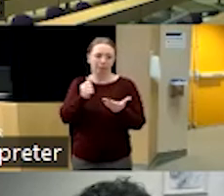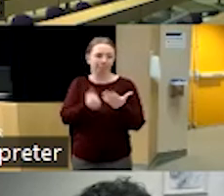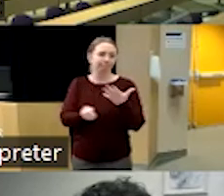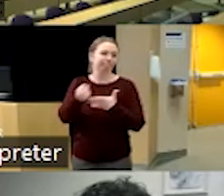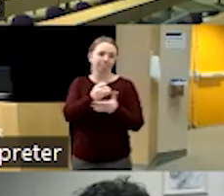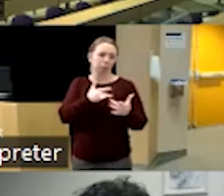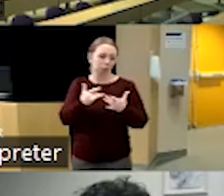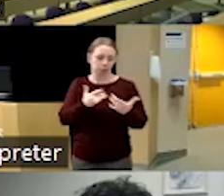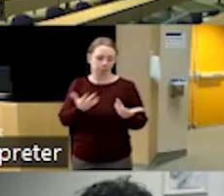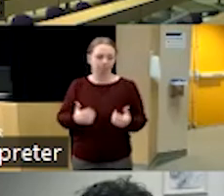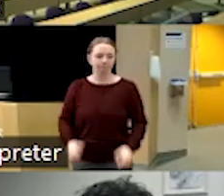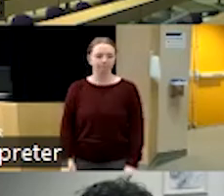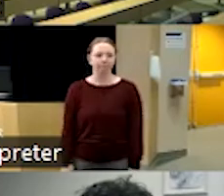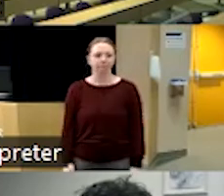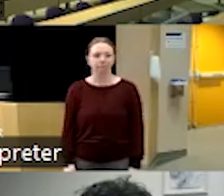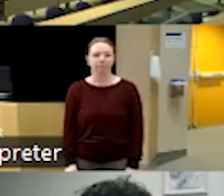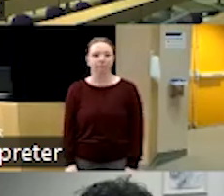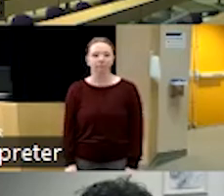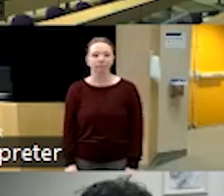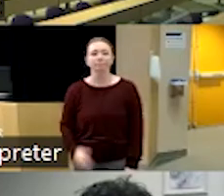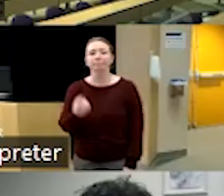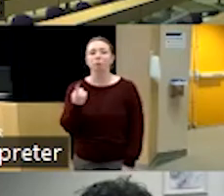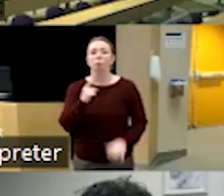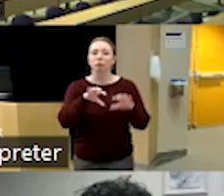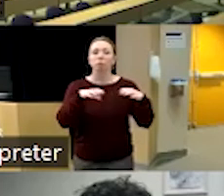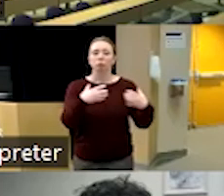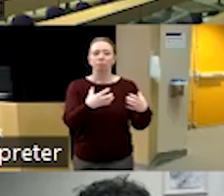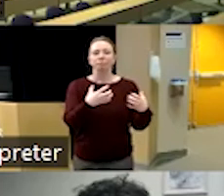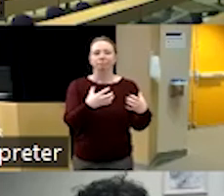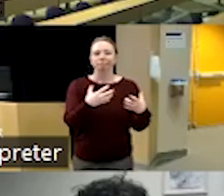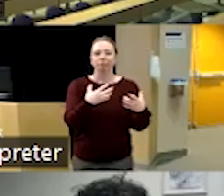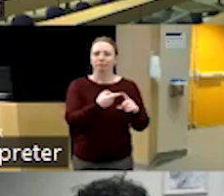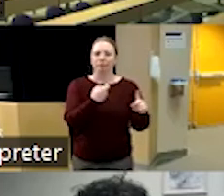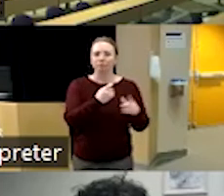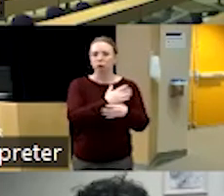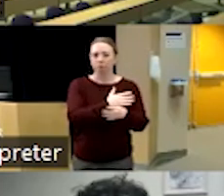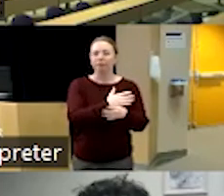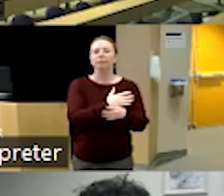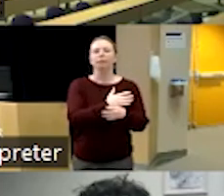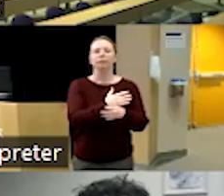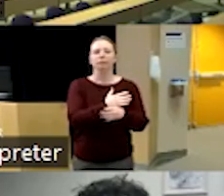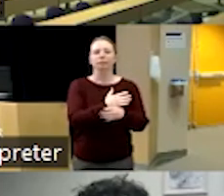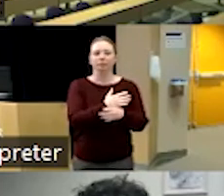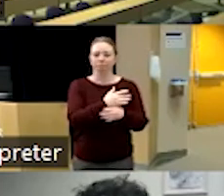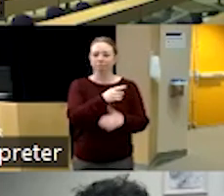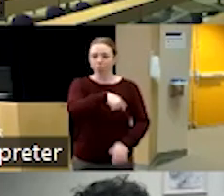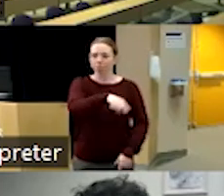um there has been a group around Eureka Kaiser from um Germany and she has um very long looked